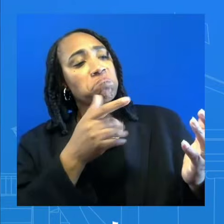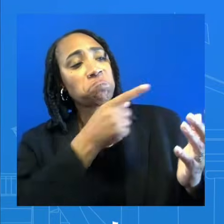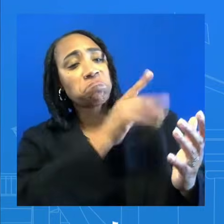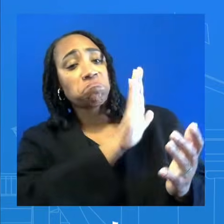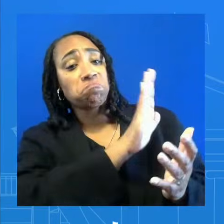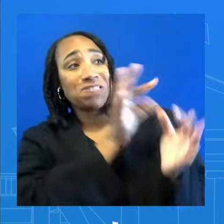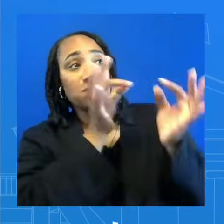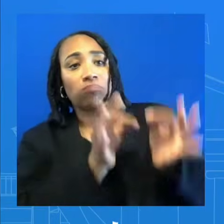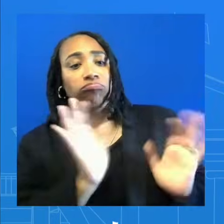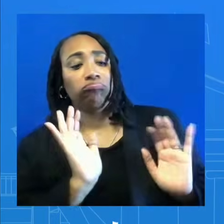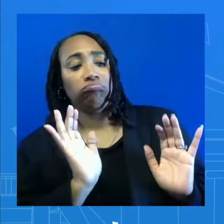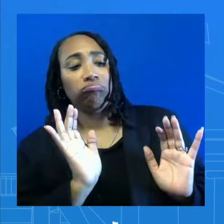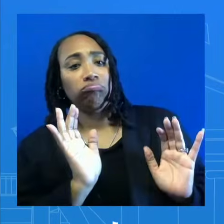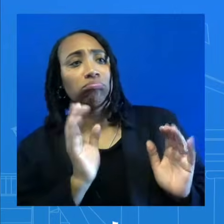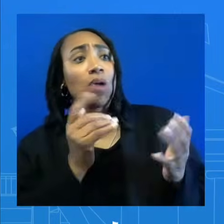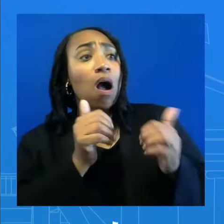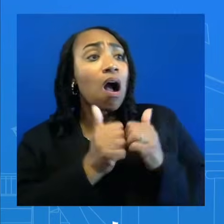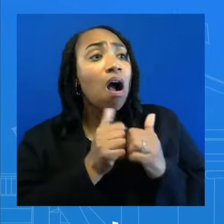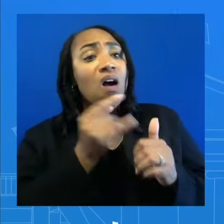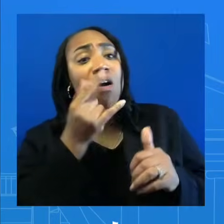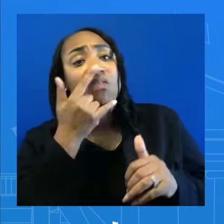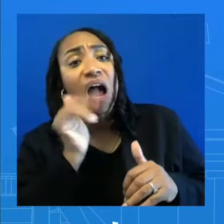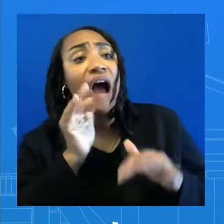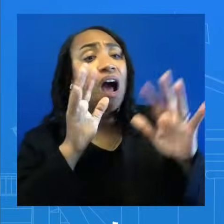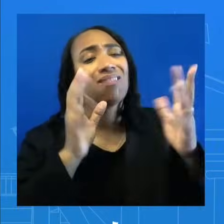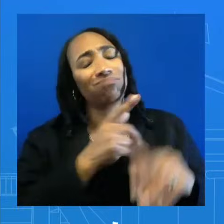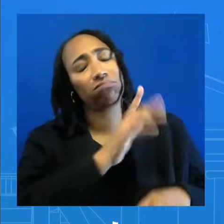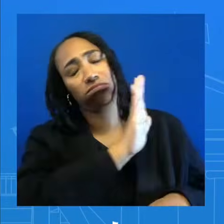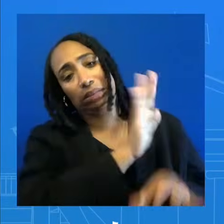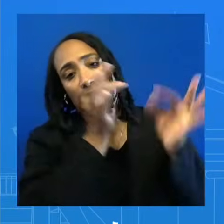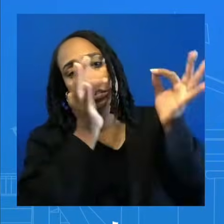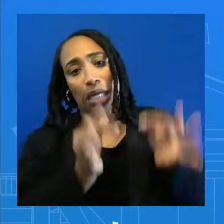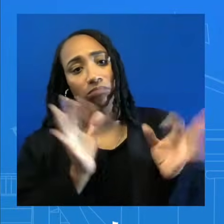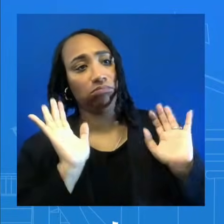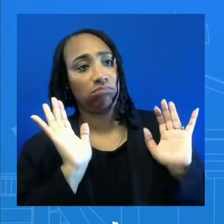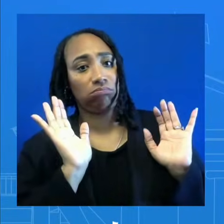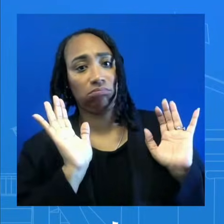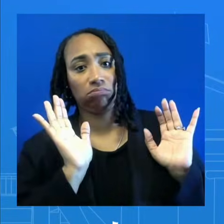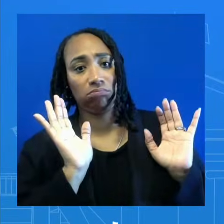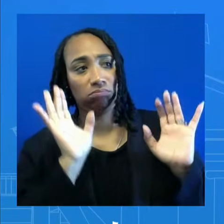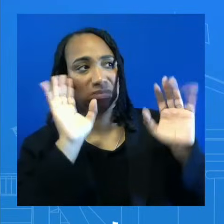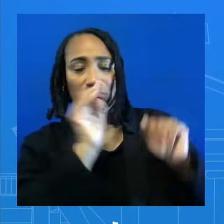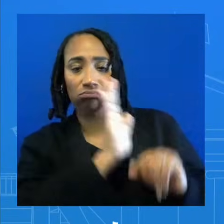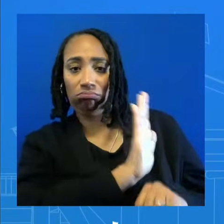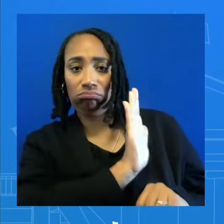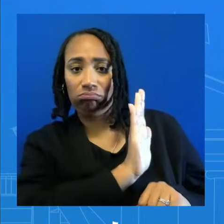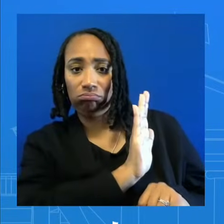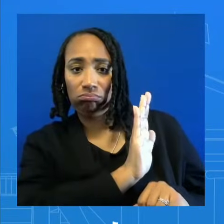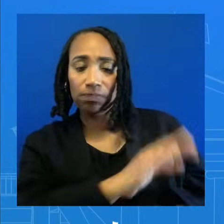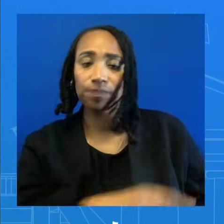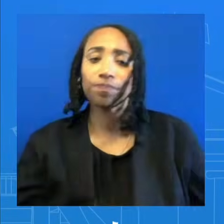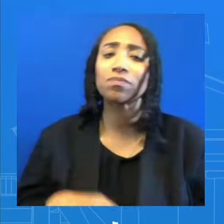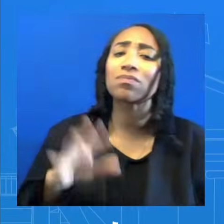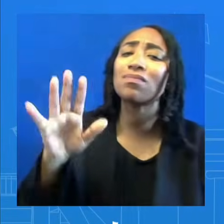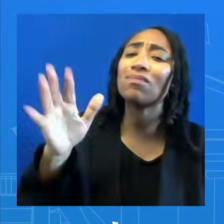was presented from his team the -- th- granting the clemency -- right?